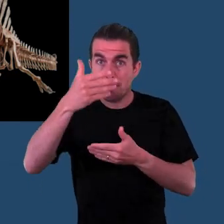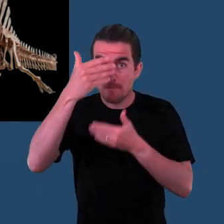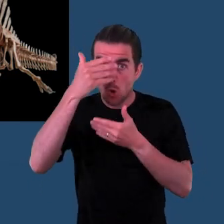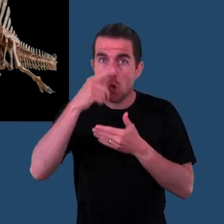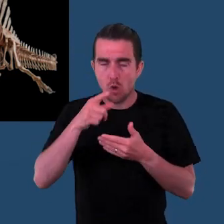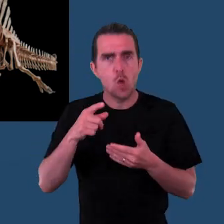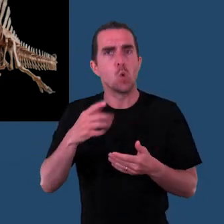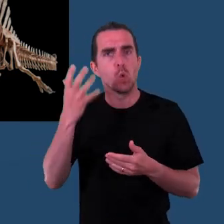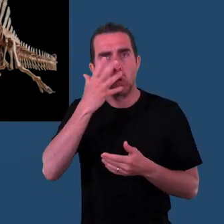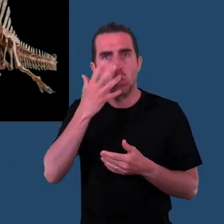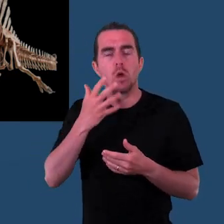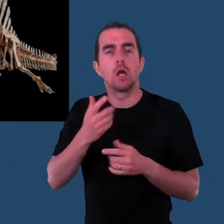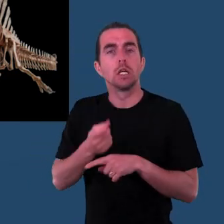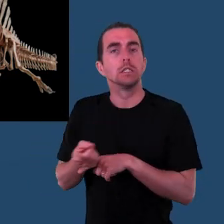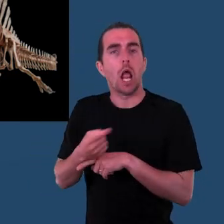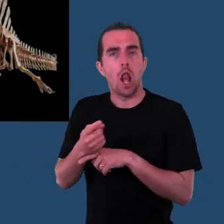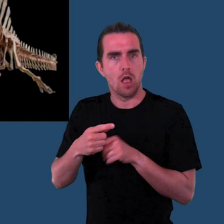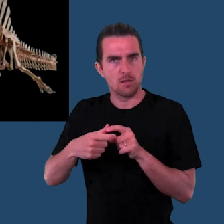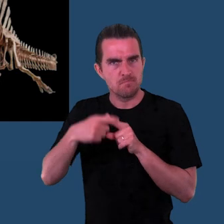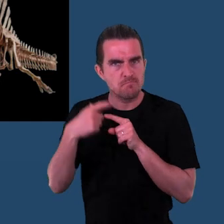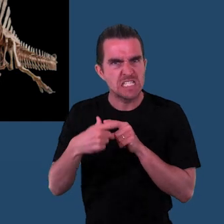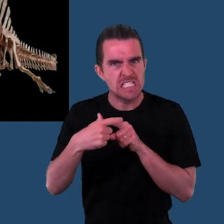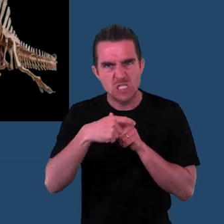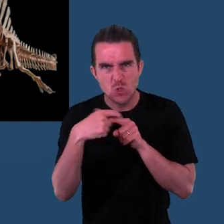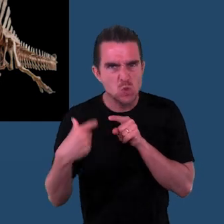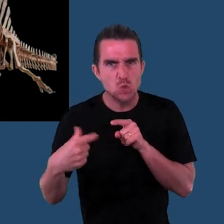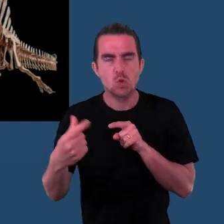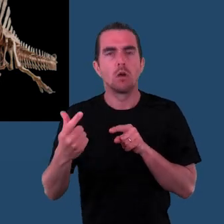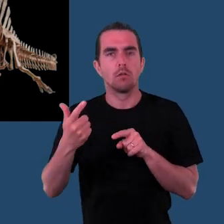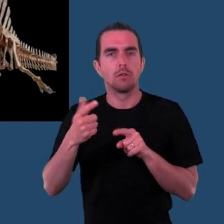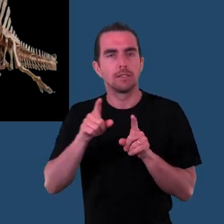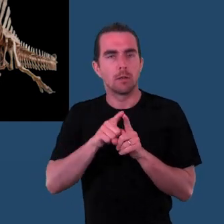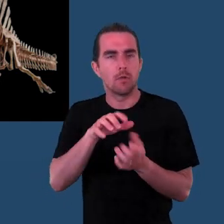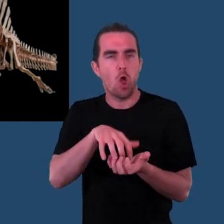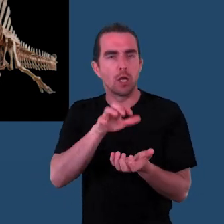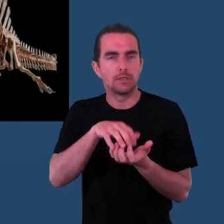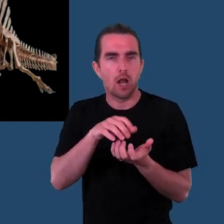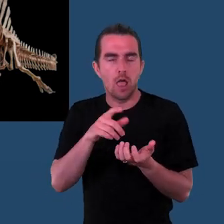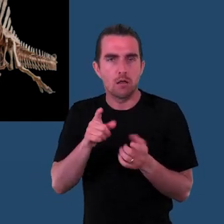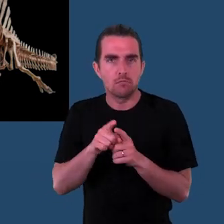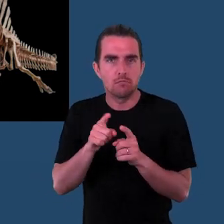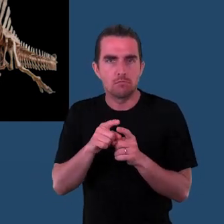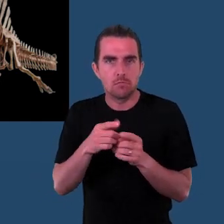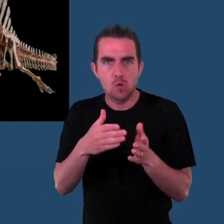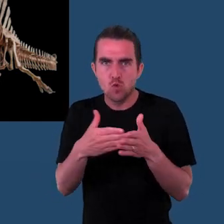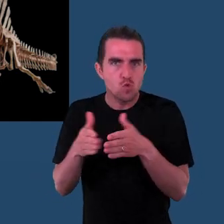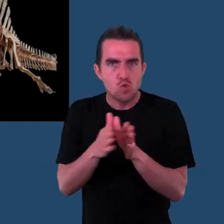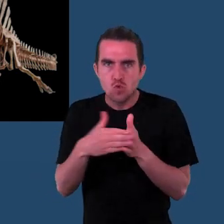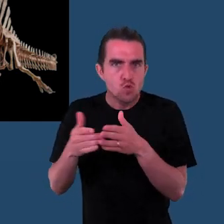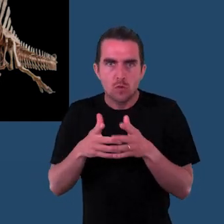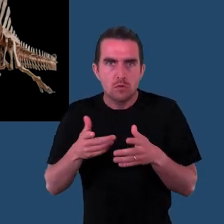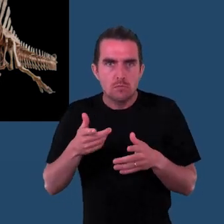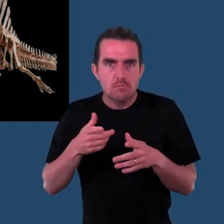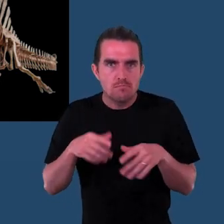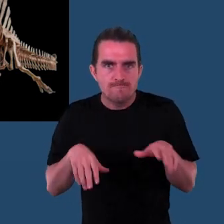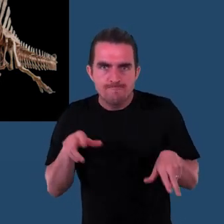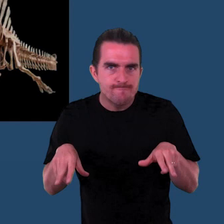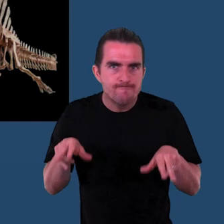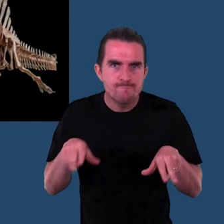It's got a wide, very thick tail, much like a crocodile, for moving water. The sail on its back has changed shape, as well.